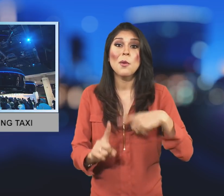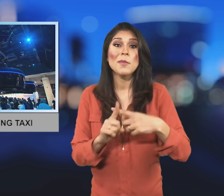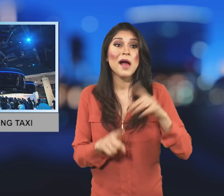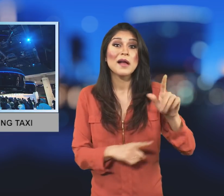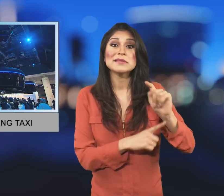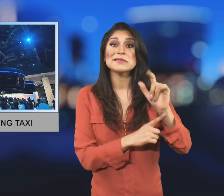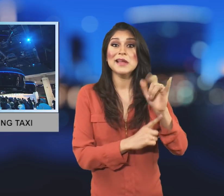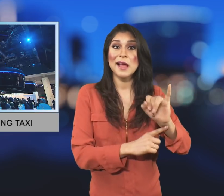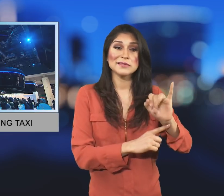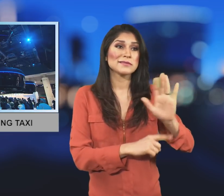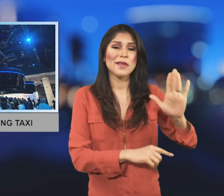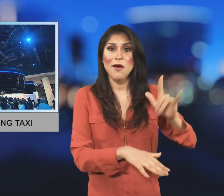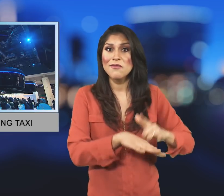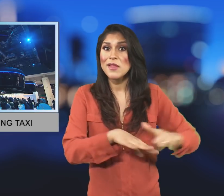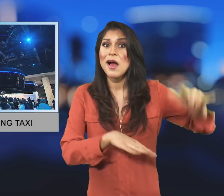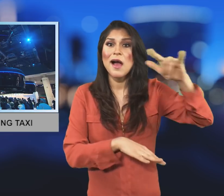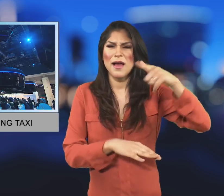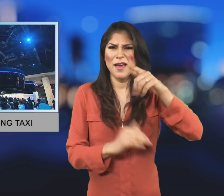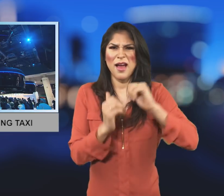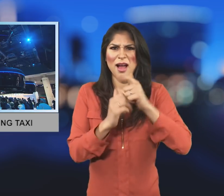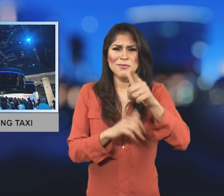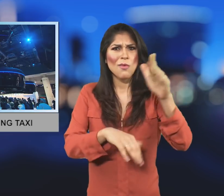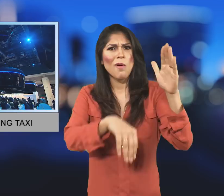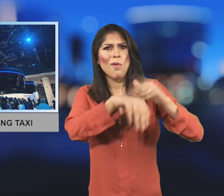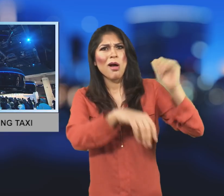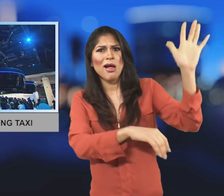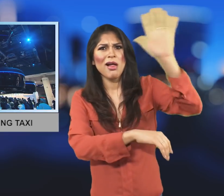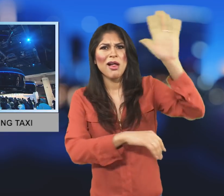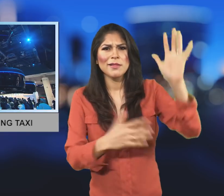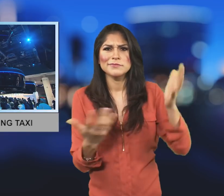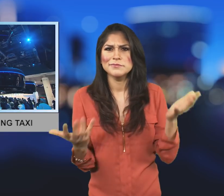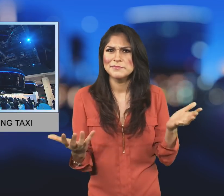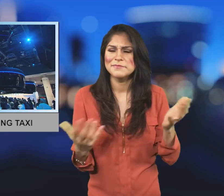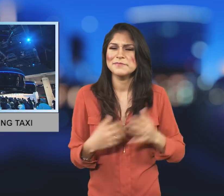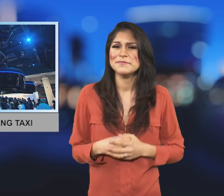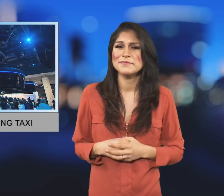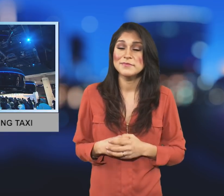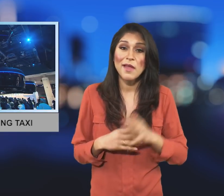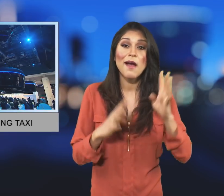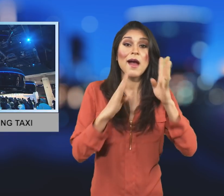And how would you hail one?